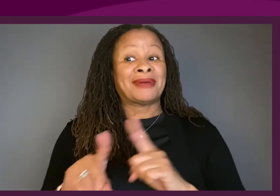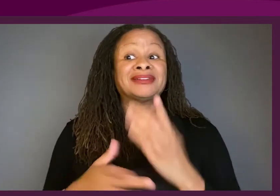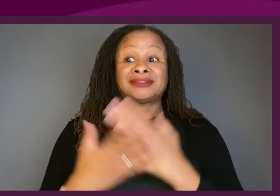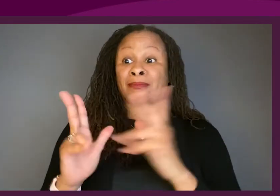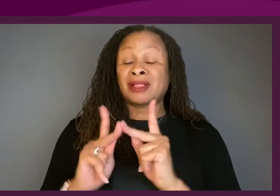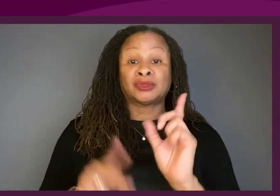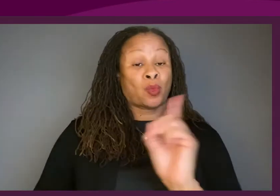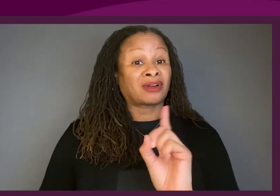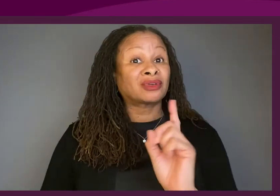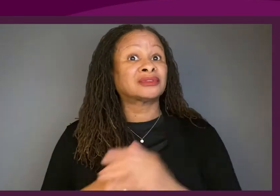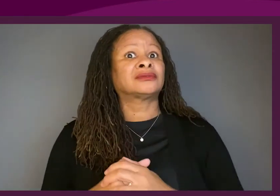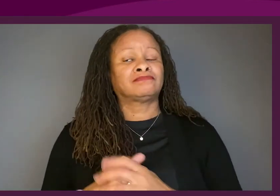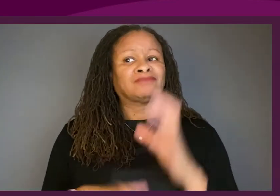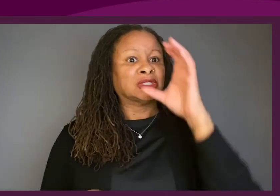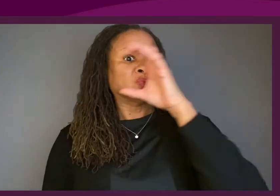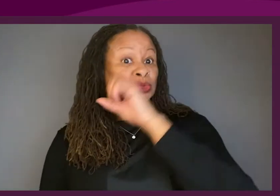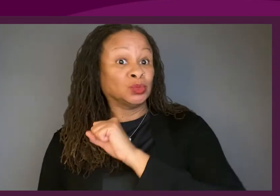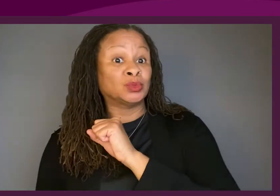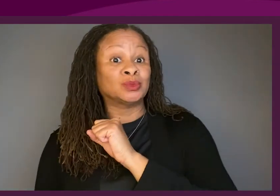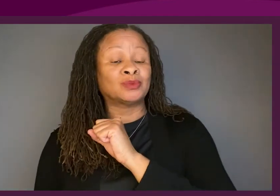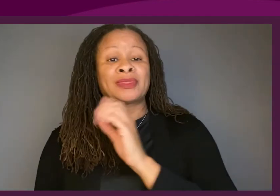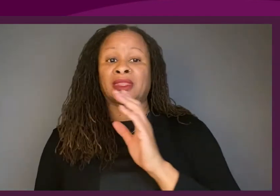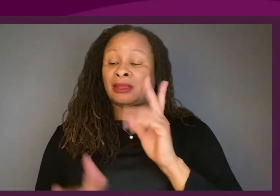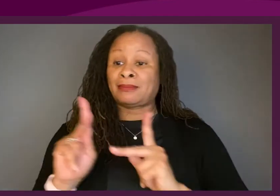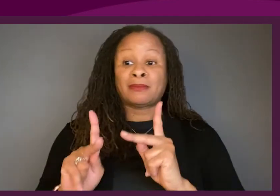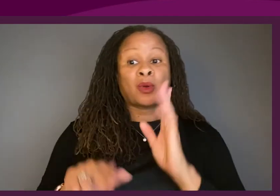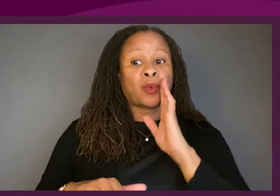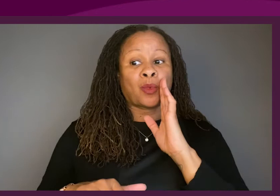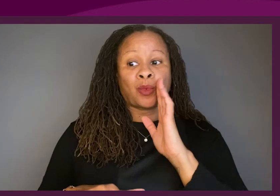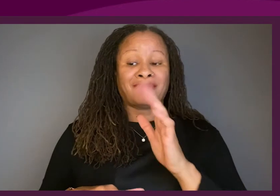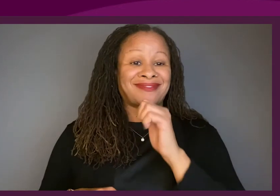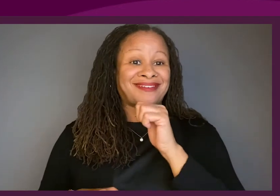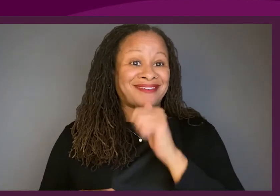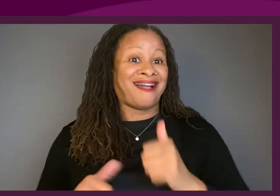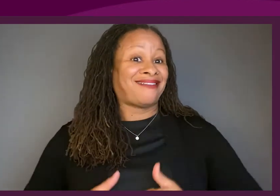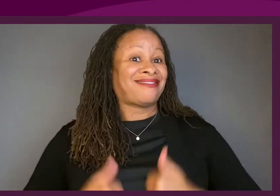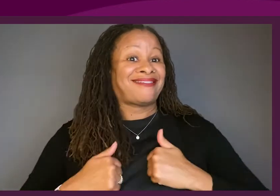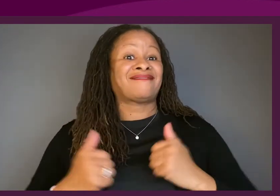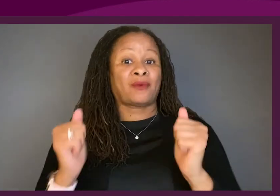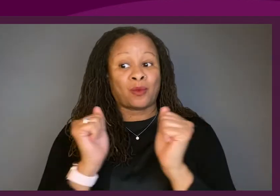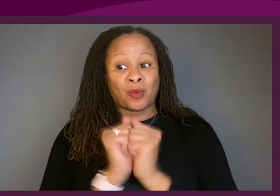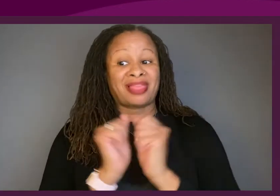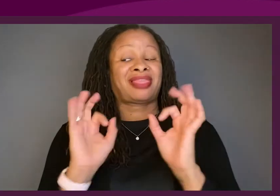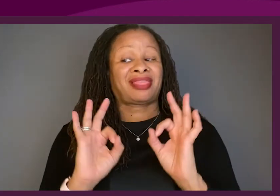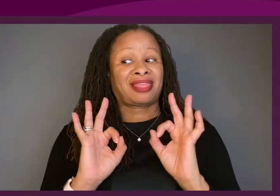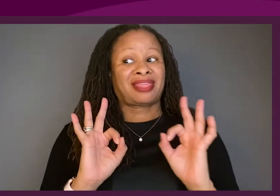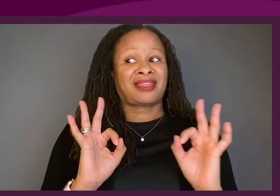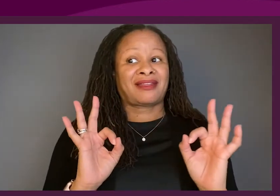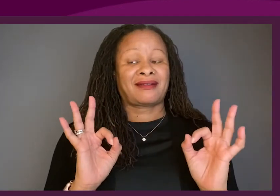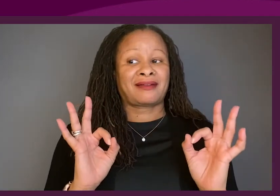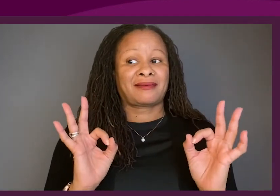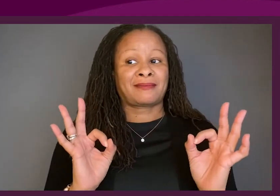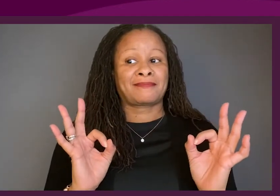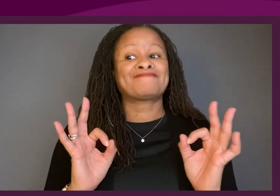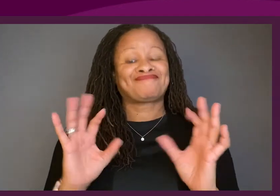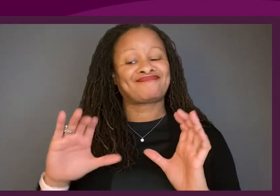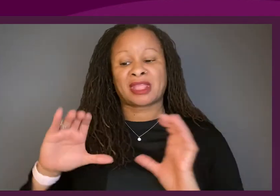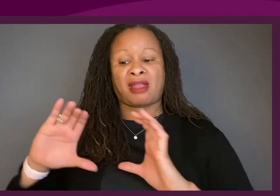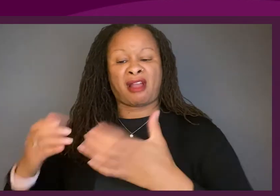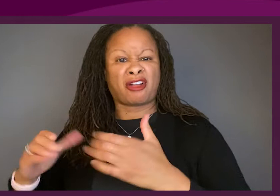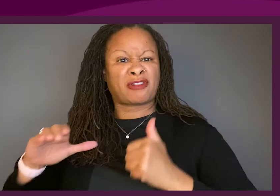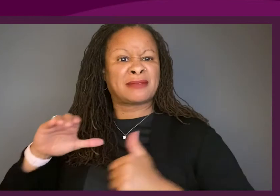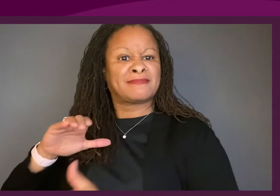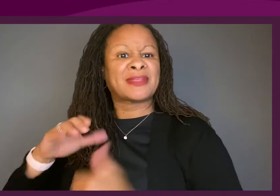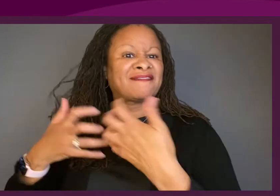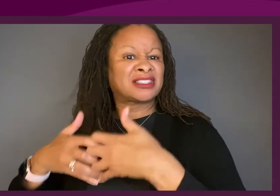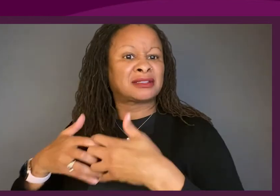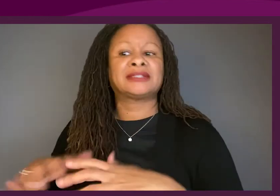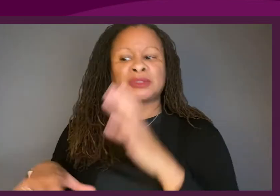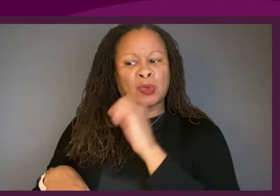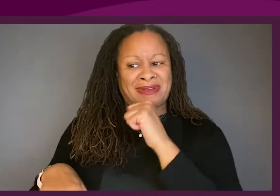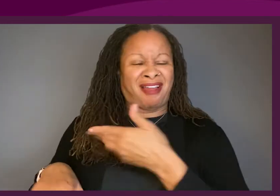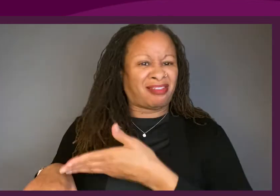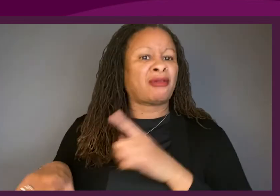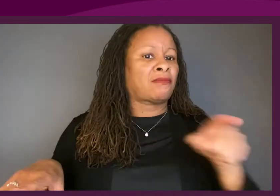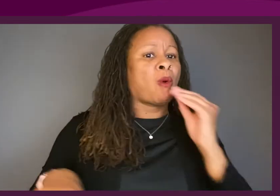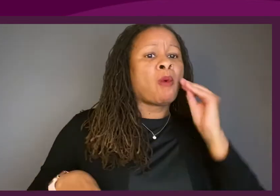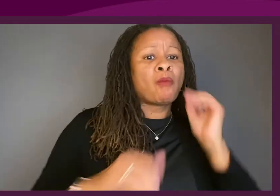But even in places where it's assumed that people are not living in congregate facilities,